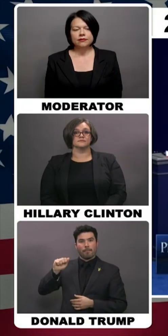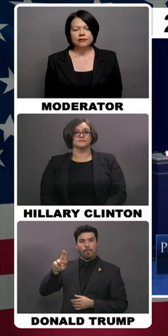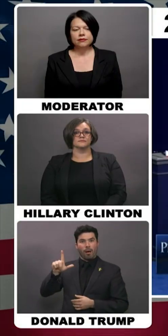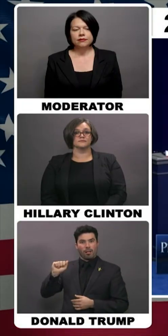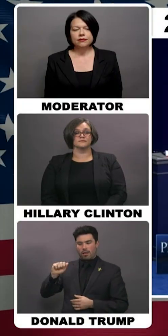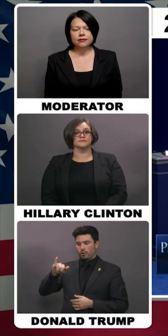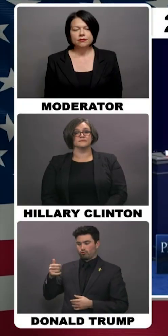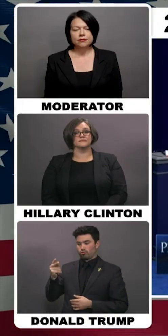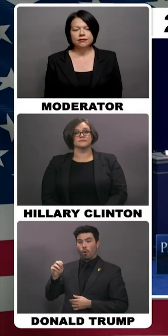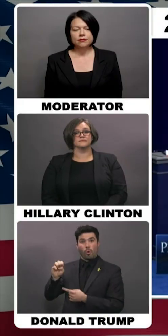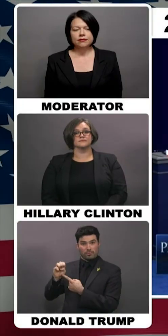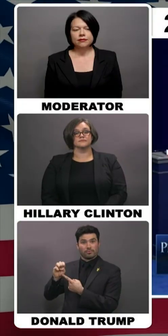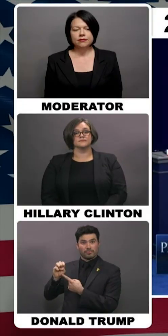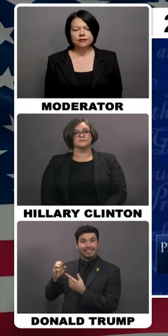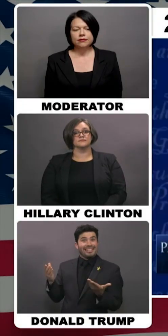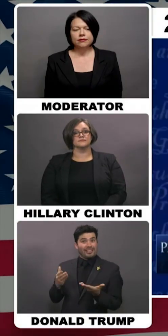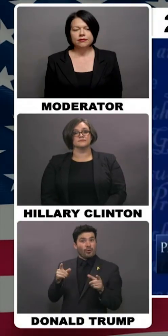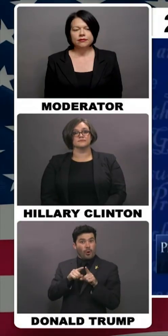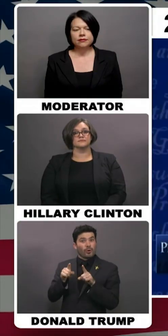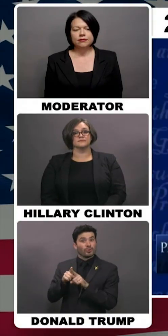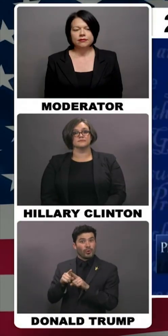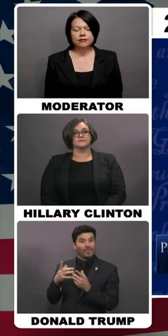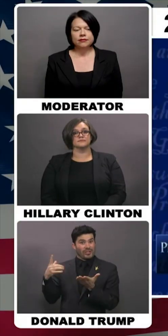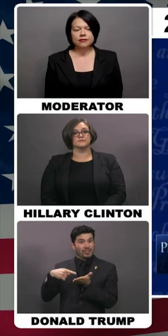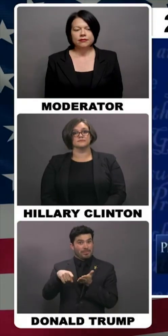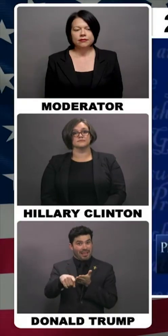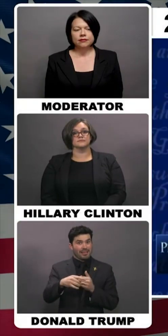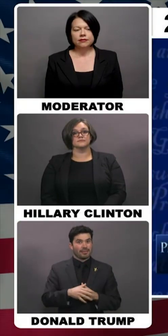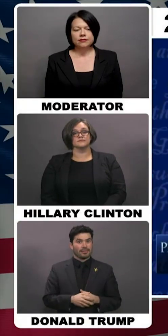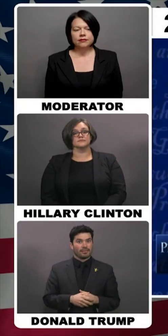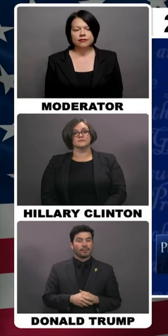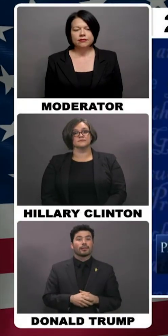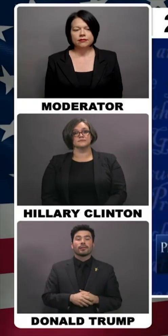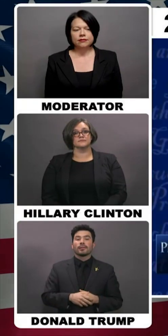And I will tell you that when Hillary brings up a point like